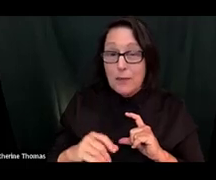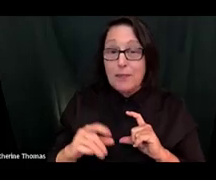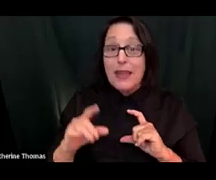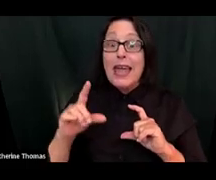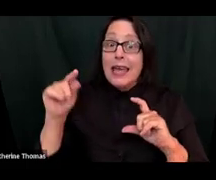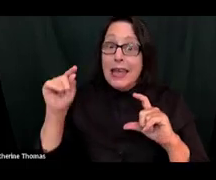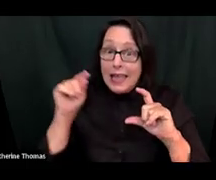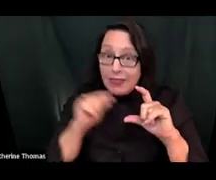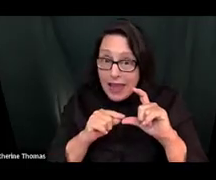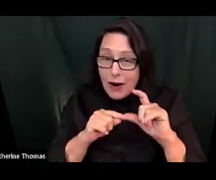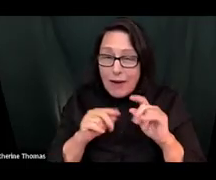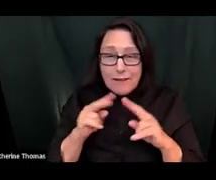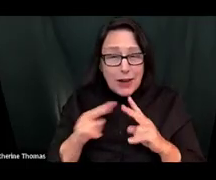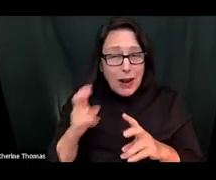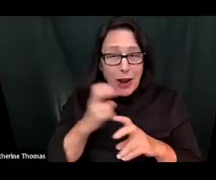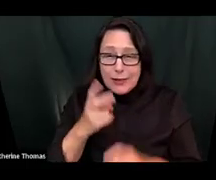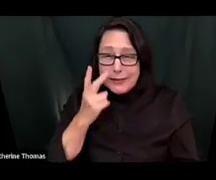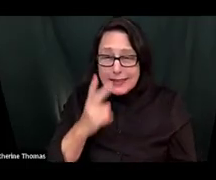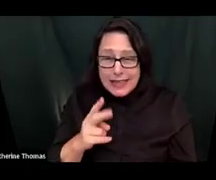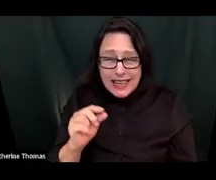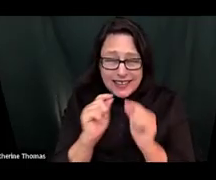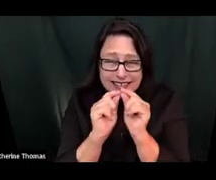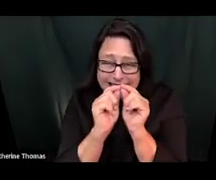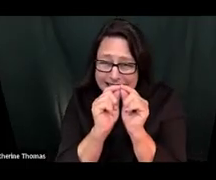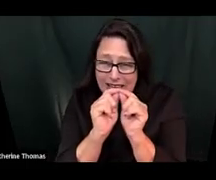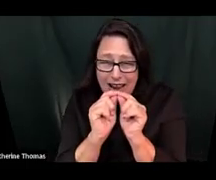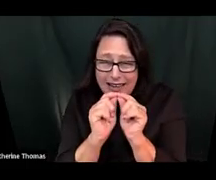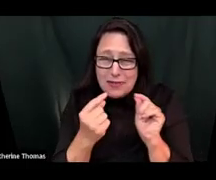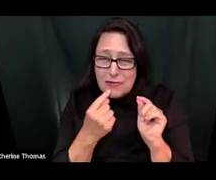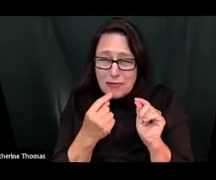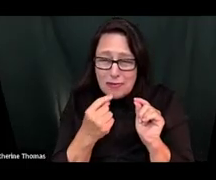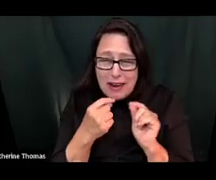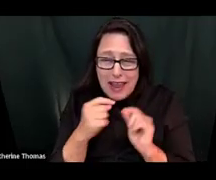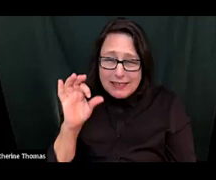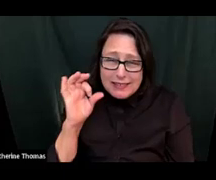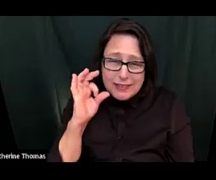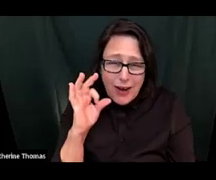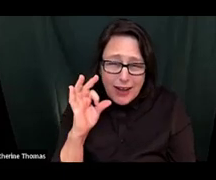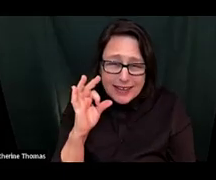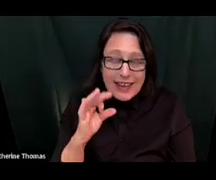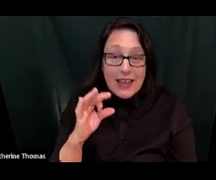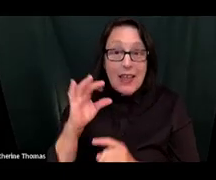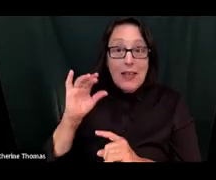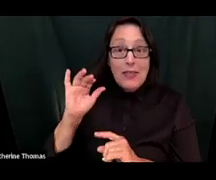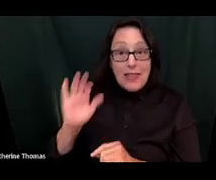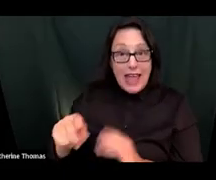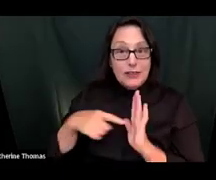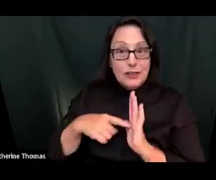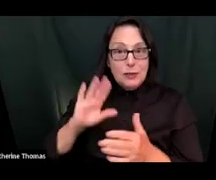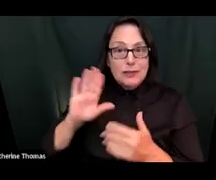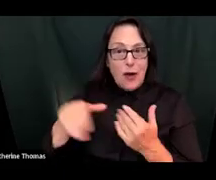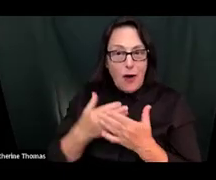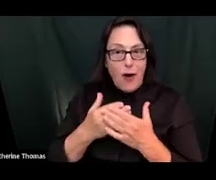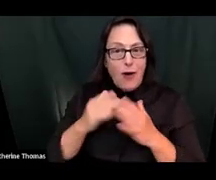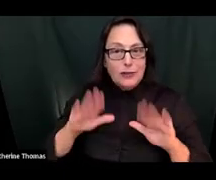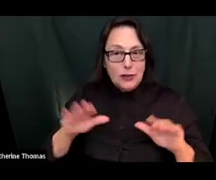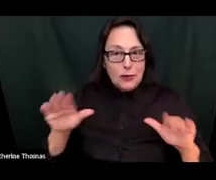inside there, it's very hard to see, there's a tiny red dot and that represents all the children that